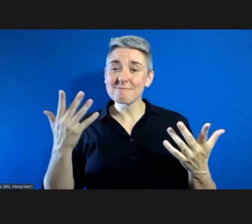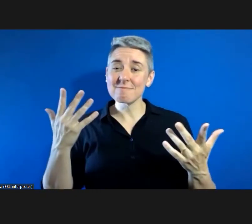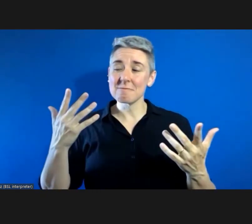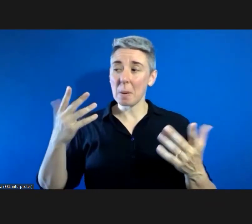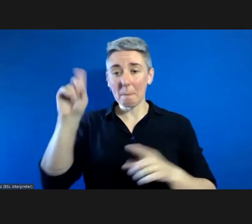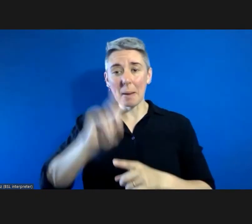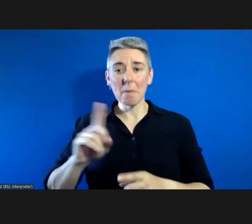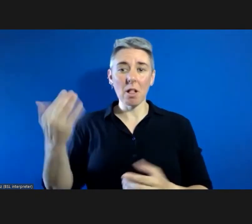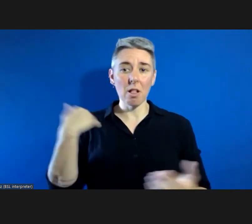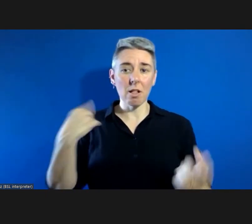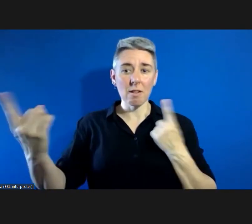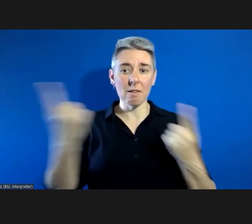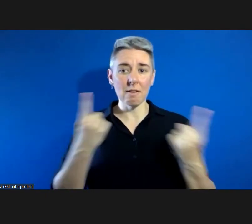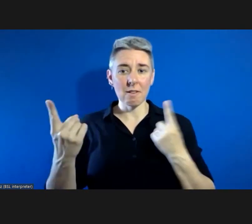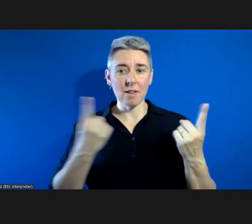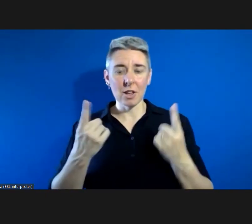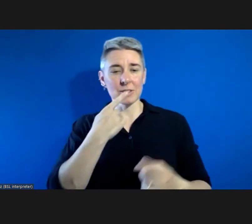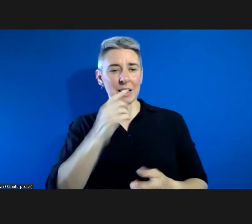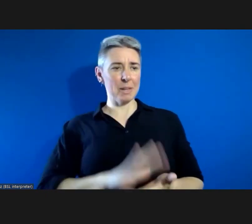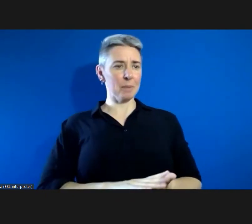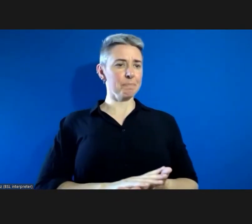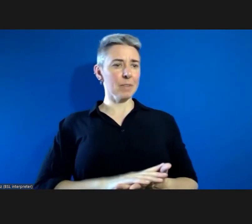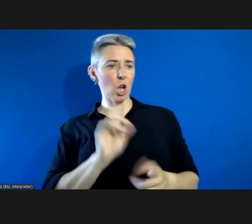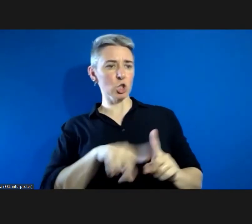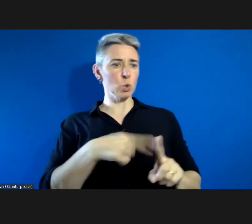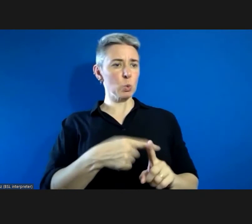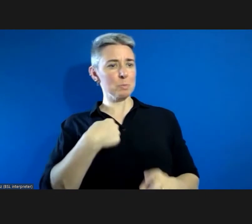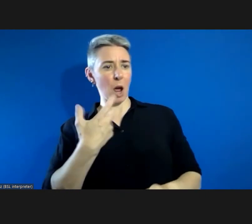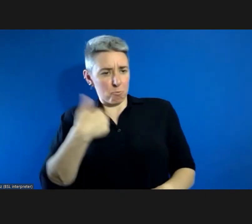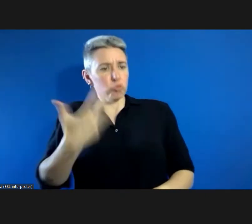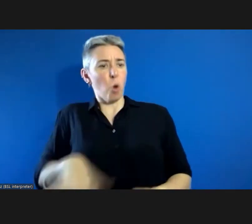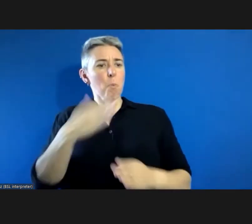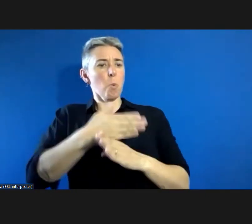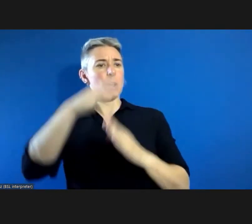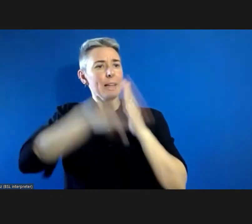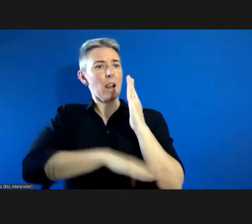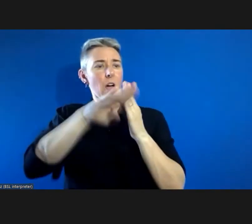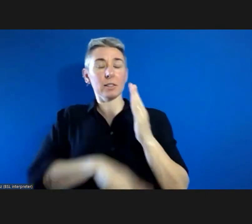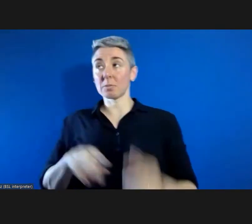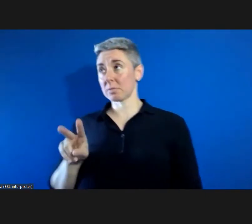to inform me in very middle class tones, they come from a working class background. One even asked me